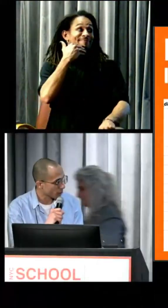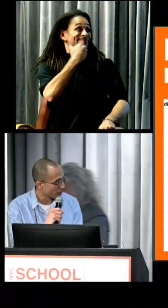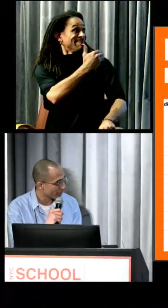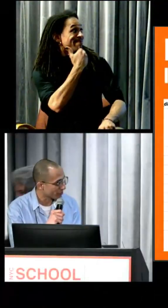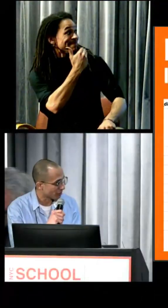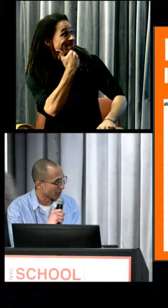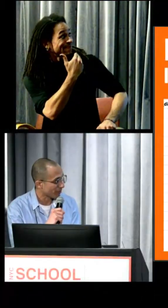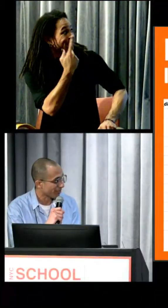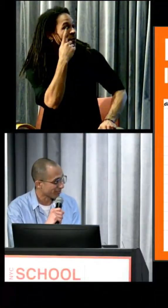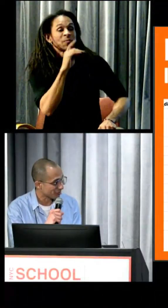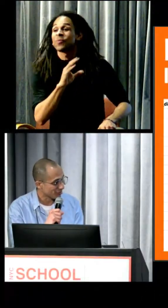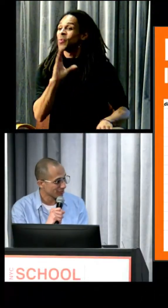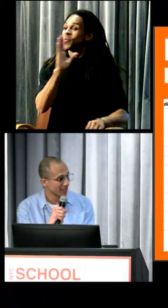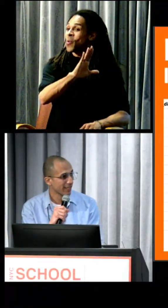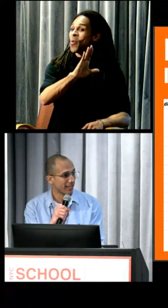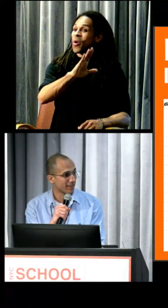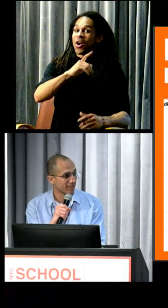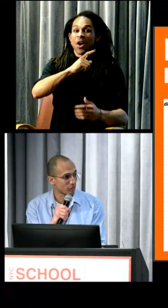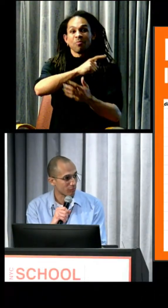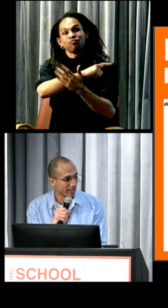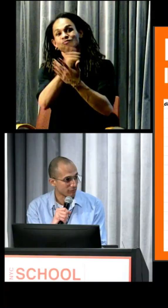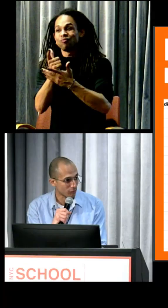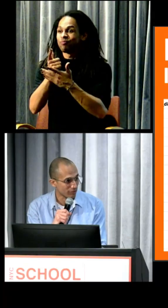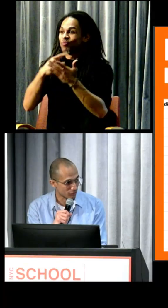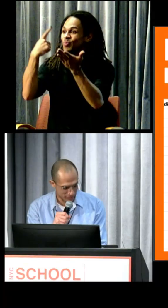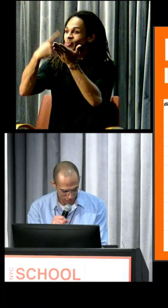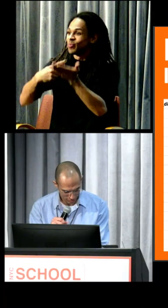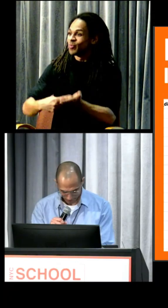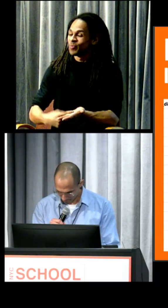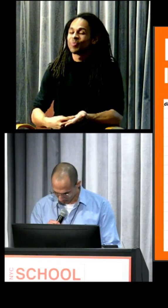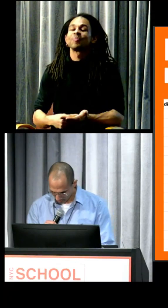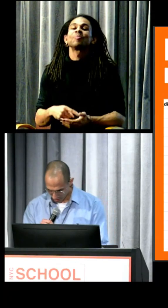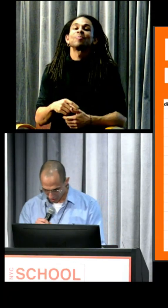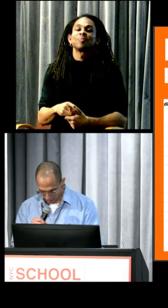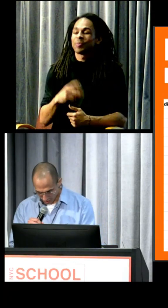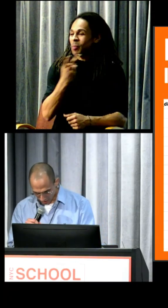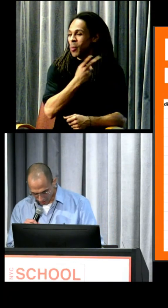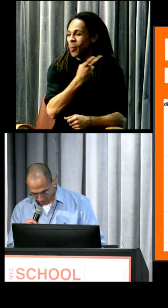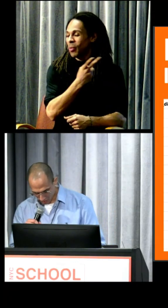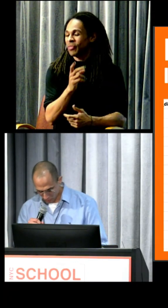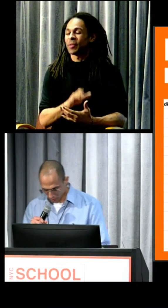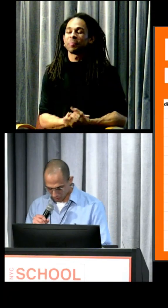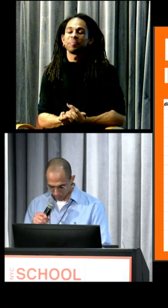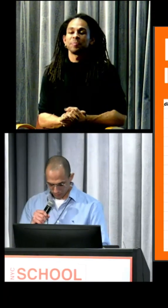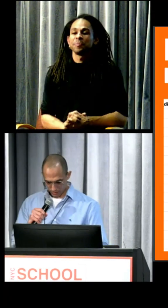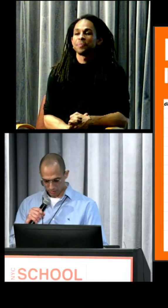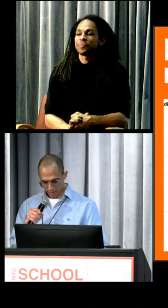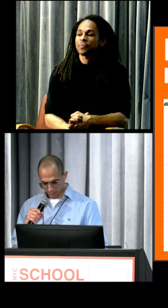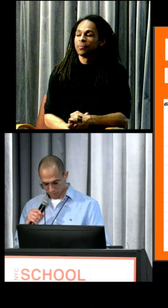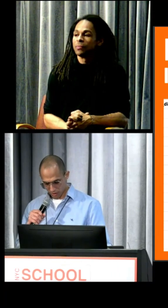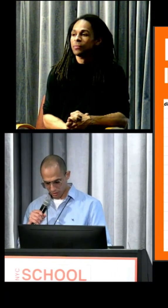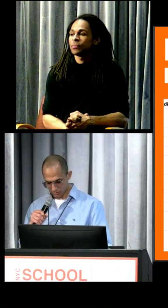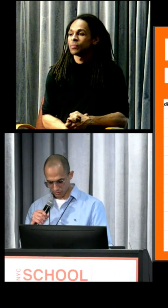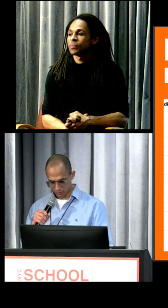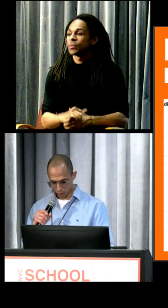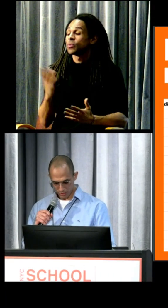One request is that when folks ask their questions, please turn on your mic. Just press speak once. It turns red. It's on.